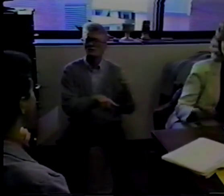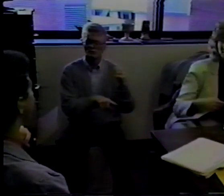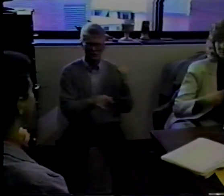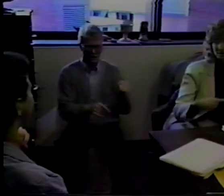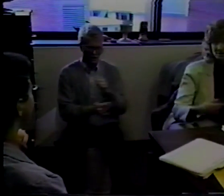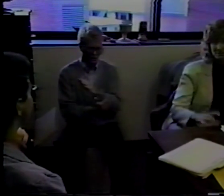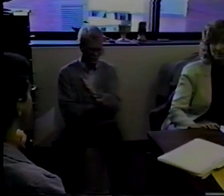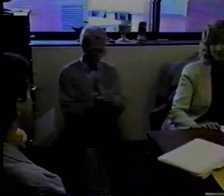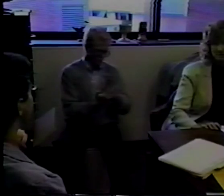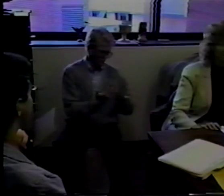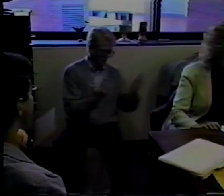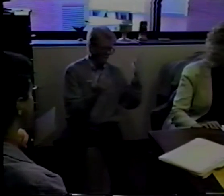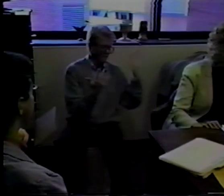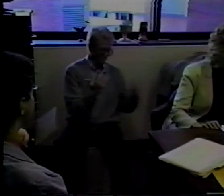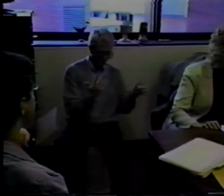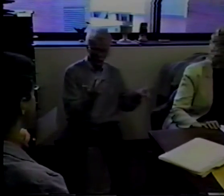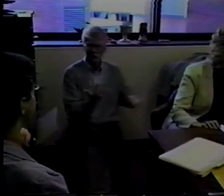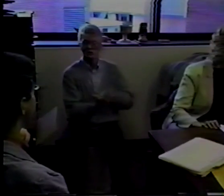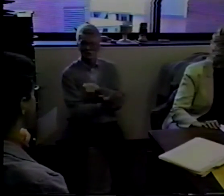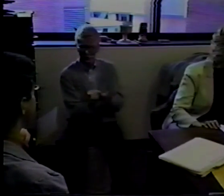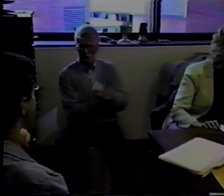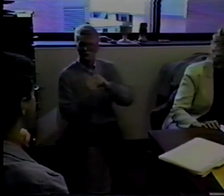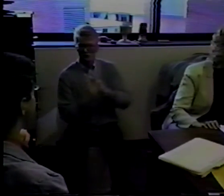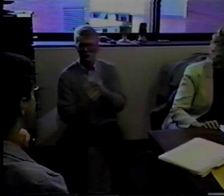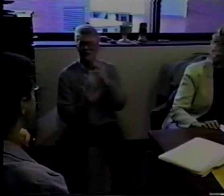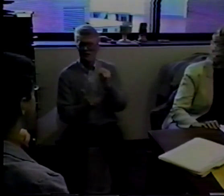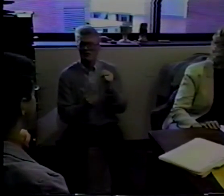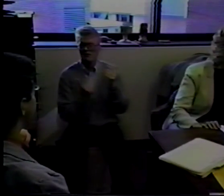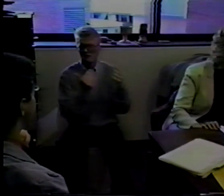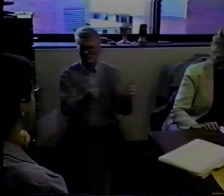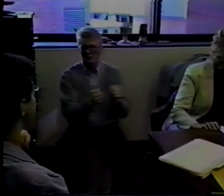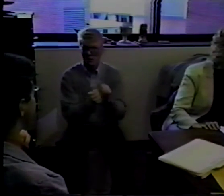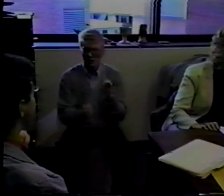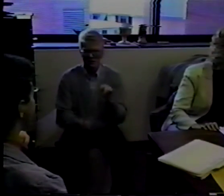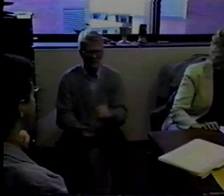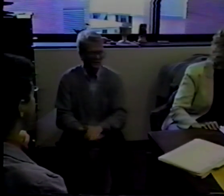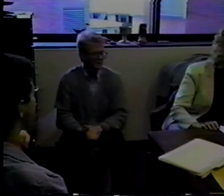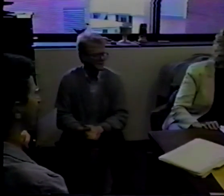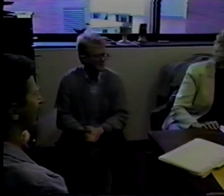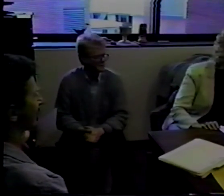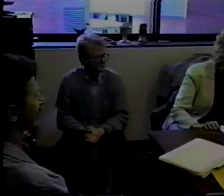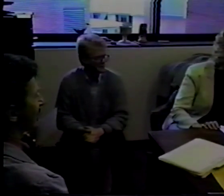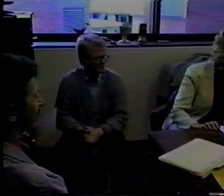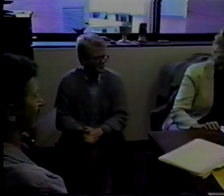So as soon as it runs through.